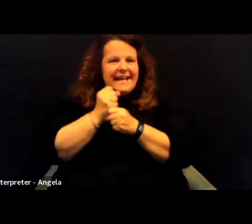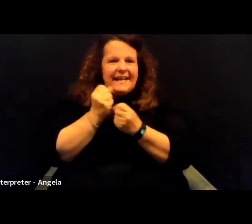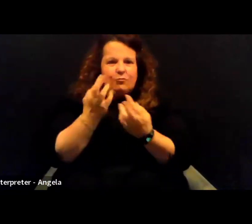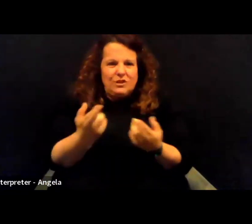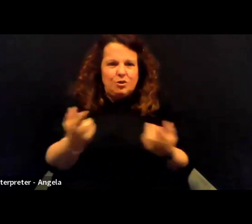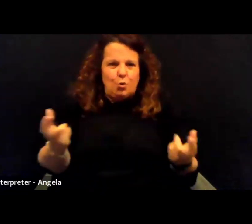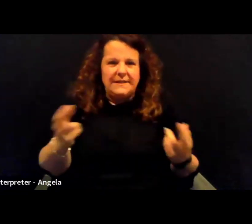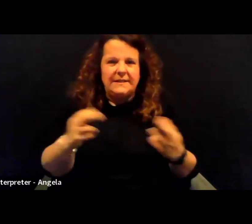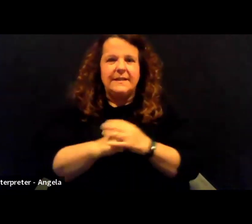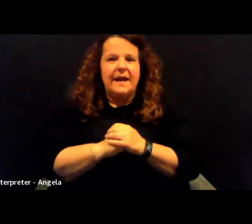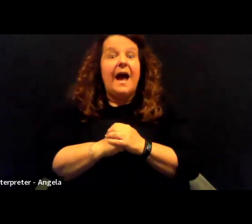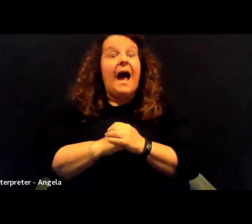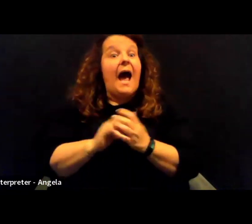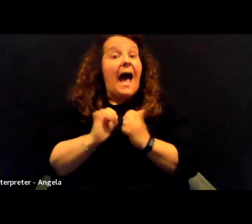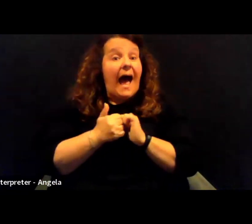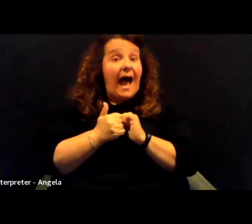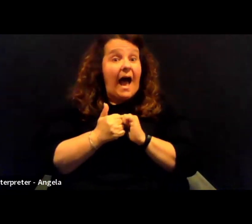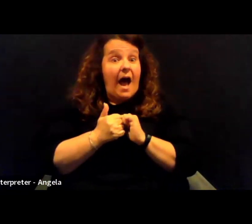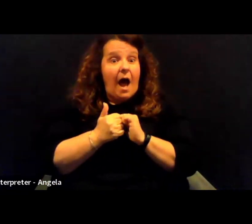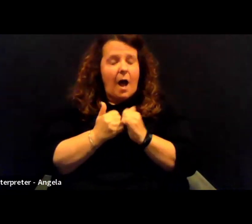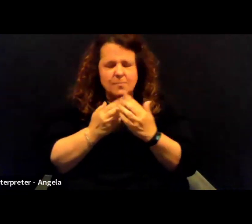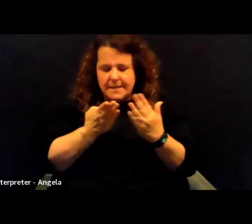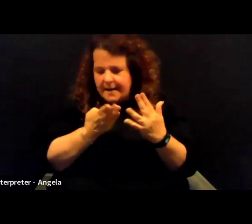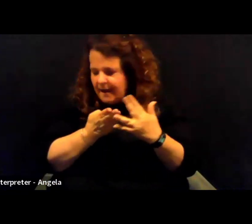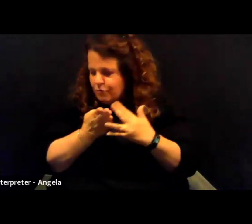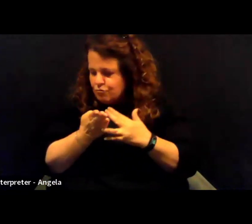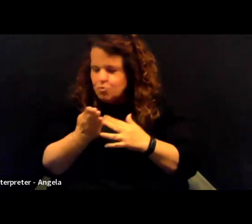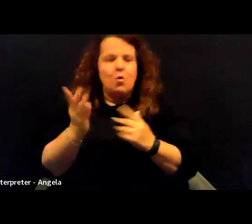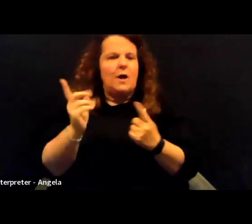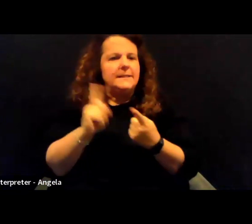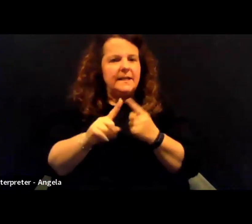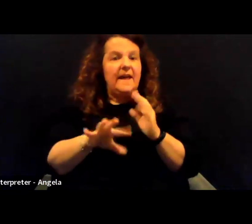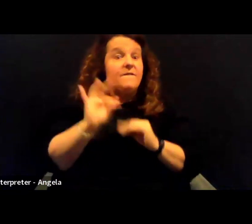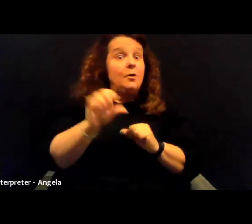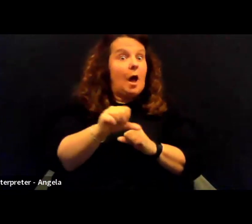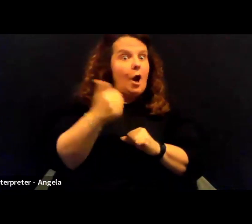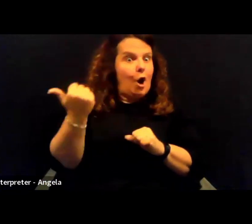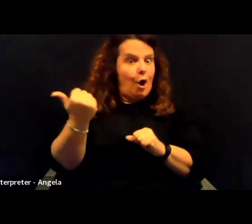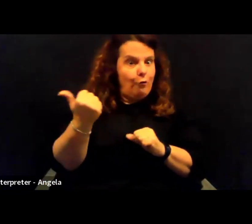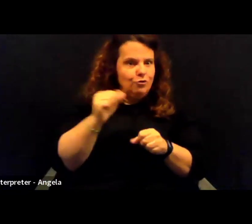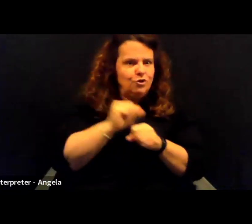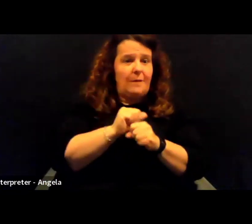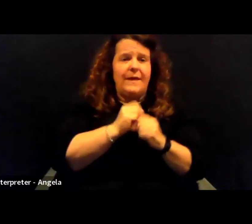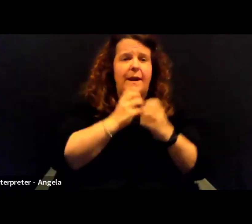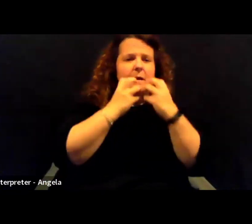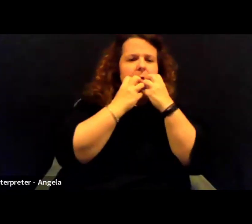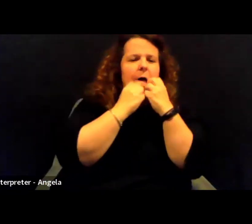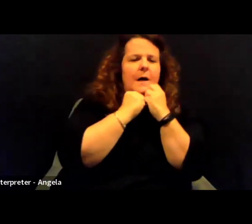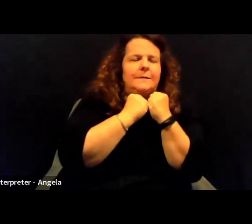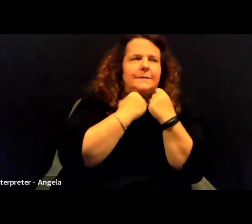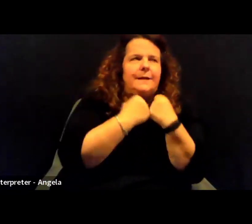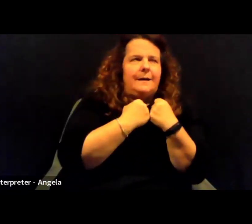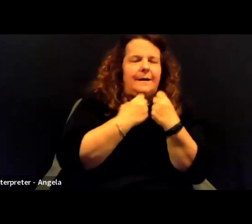thing that got me through until I could apply for a job that I adore was going and doing